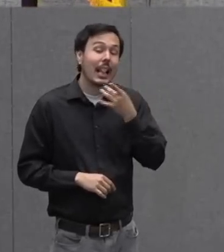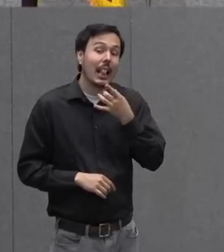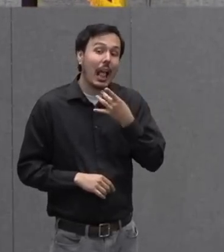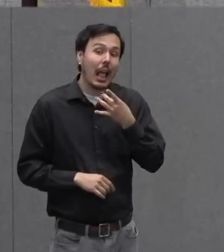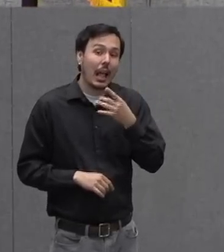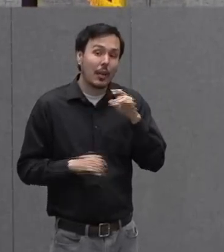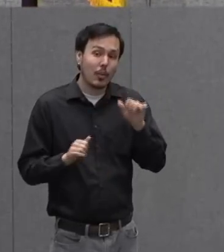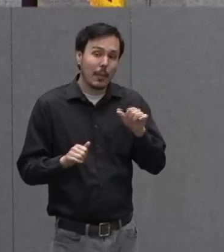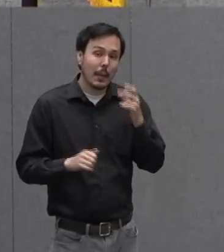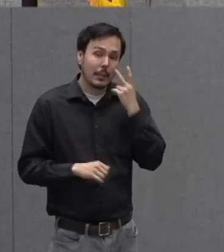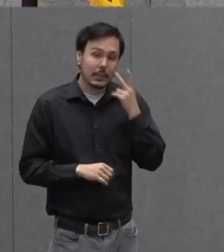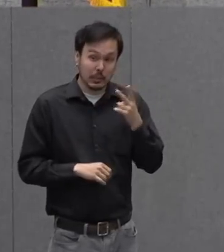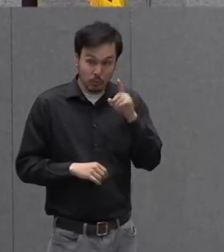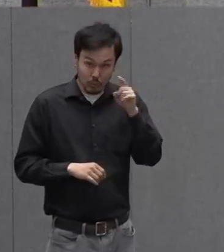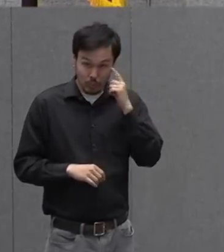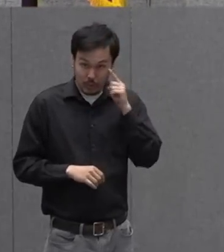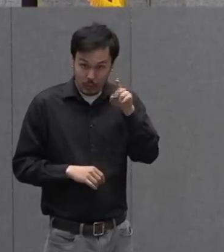Do you think we need light to see?